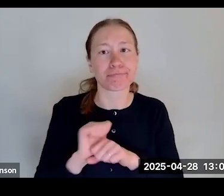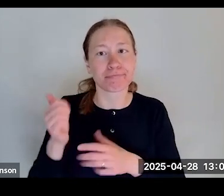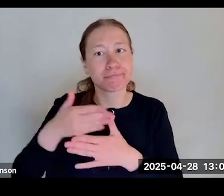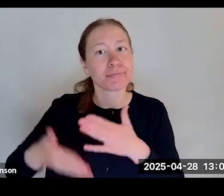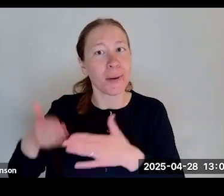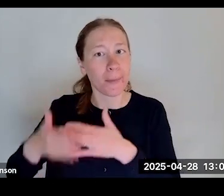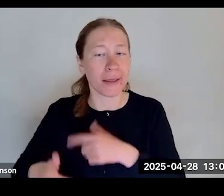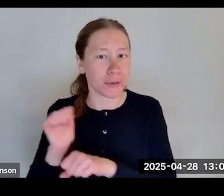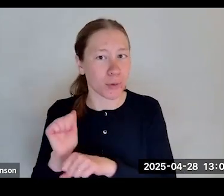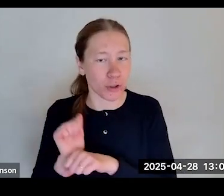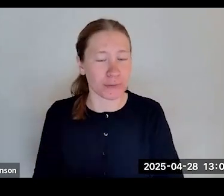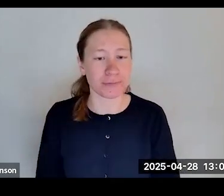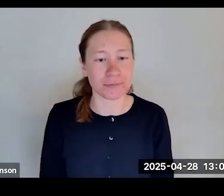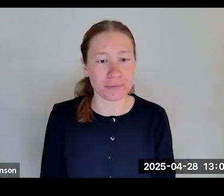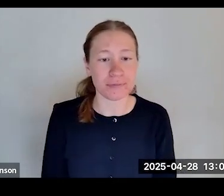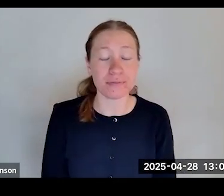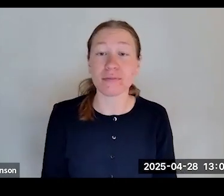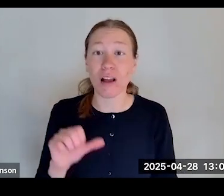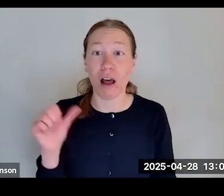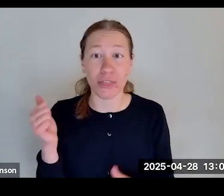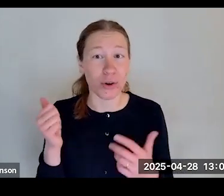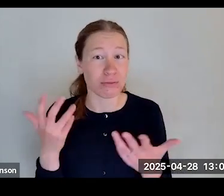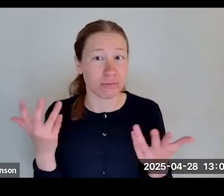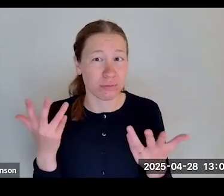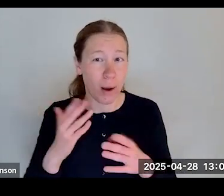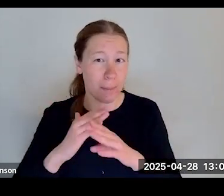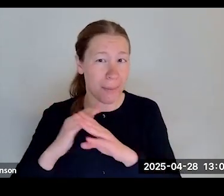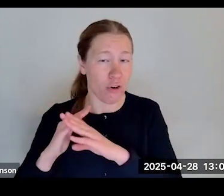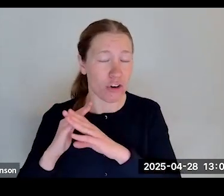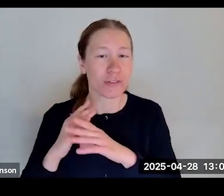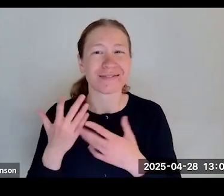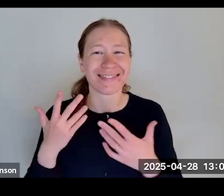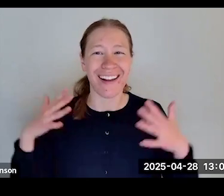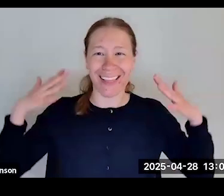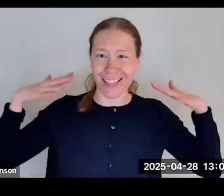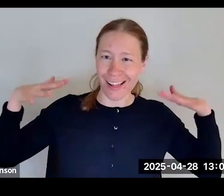that they talked about was the increased auditory input. So can we relocate their desk away